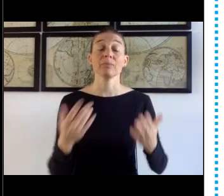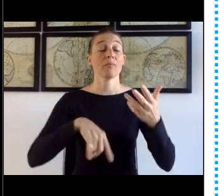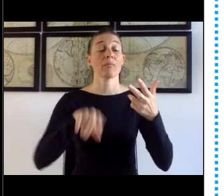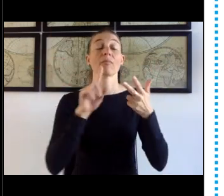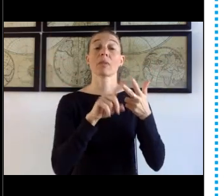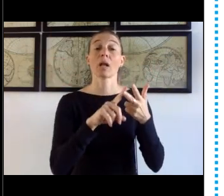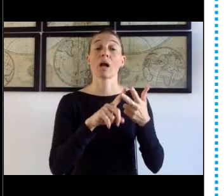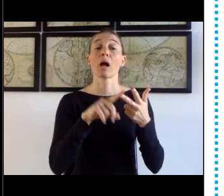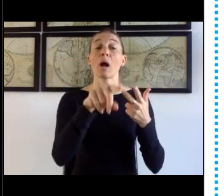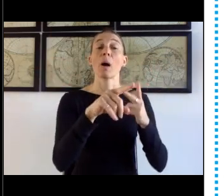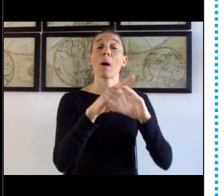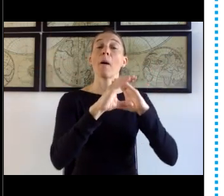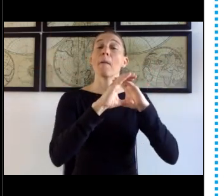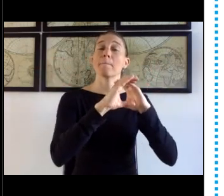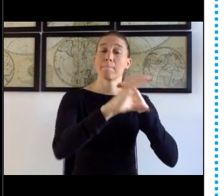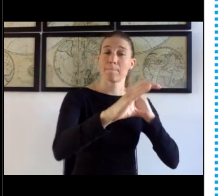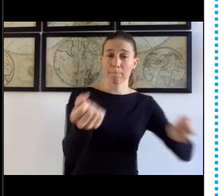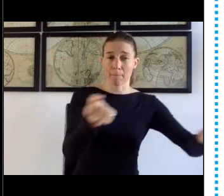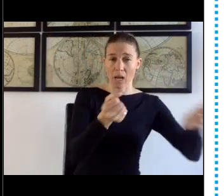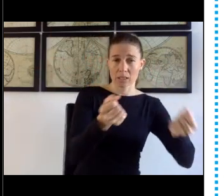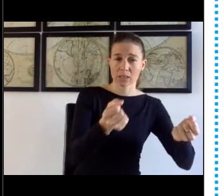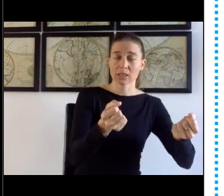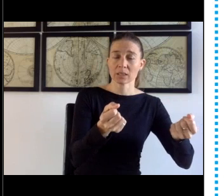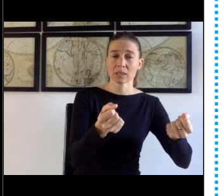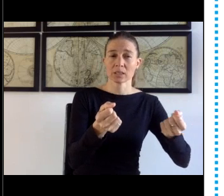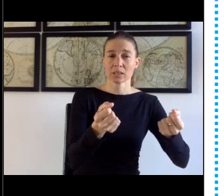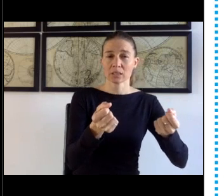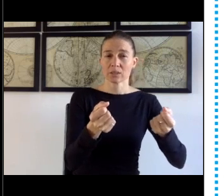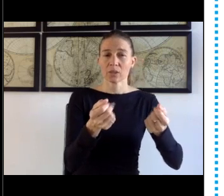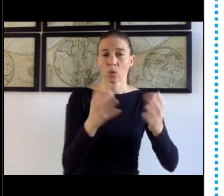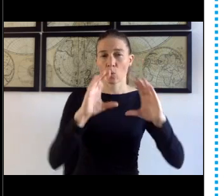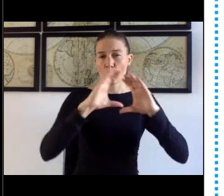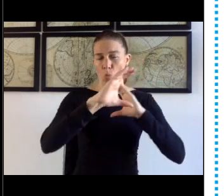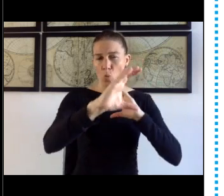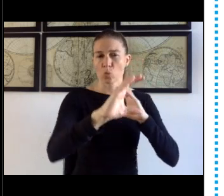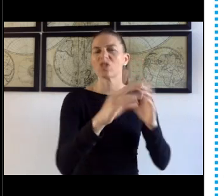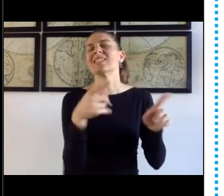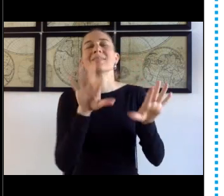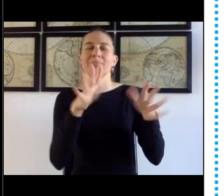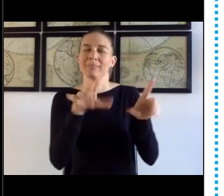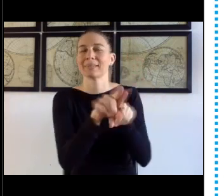I'll explain a little bit, it's a similar roadmap and timeline.